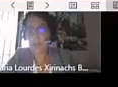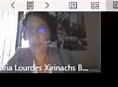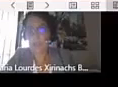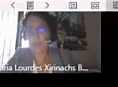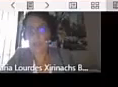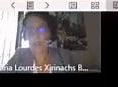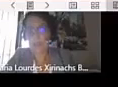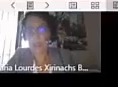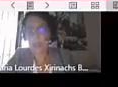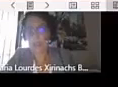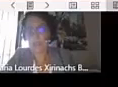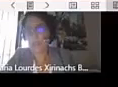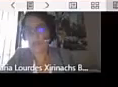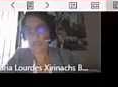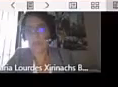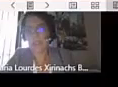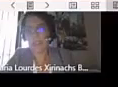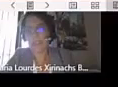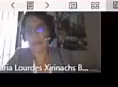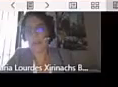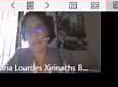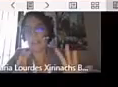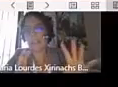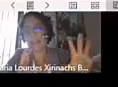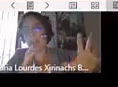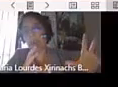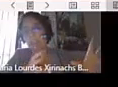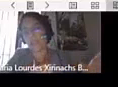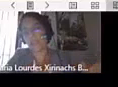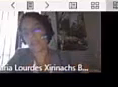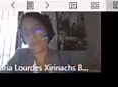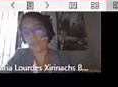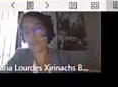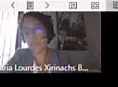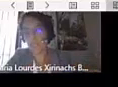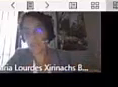is and sure Margarita is also going to tell you more